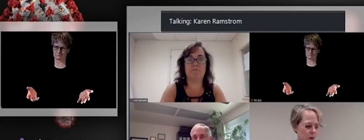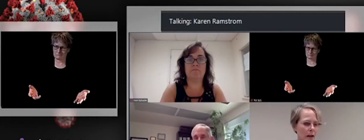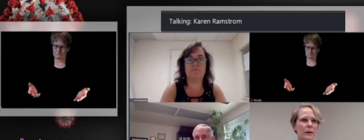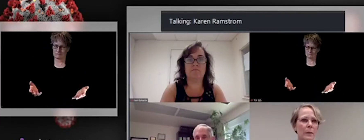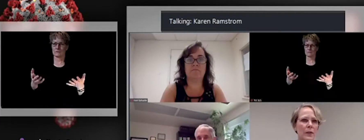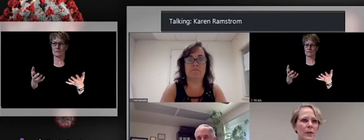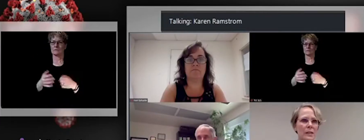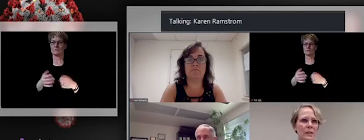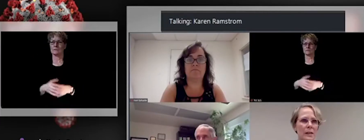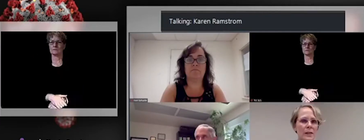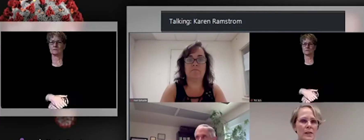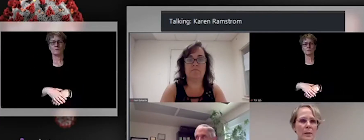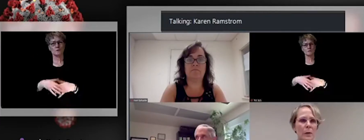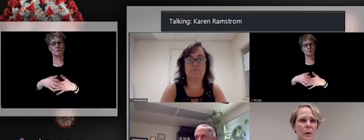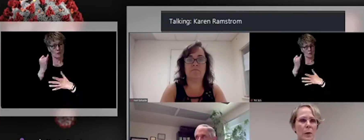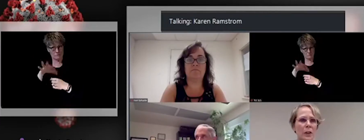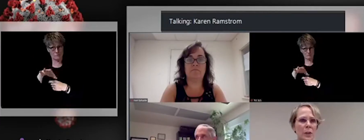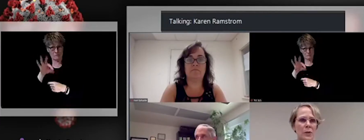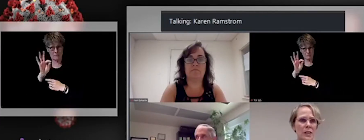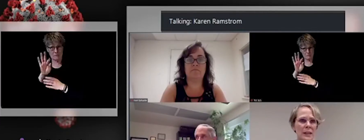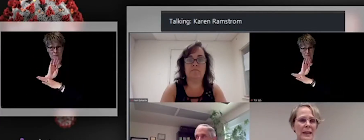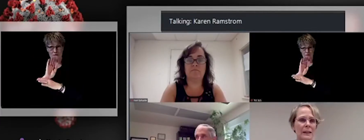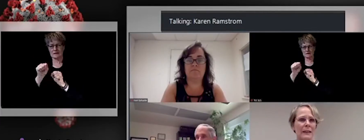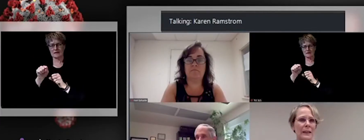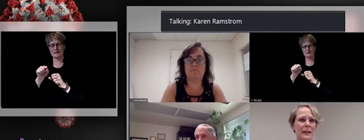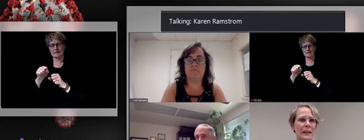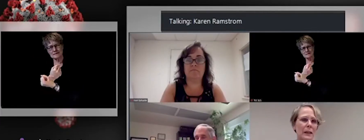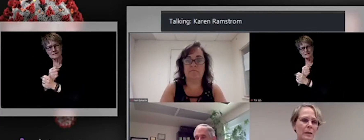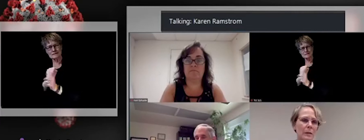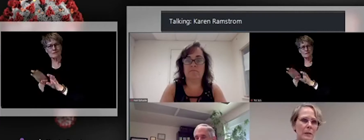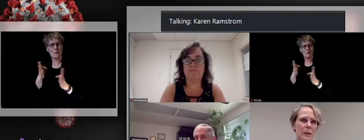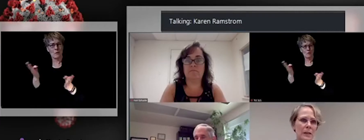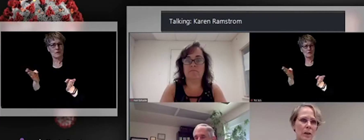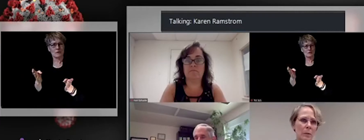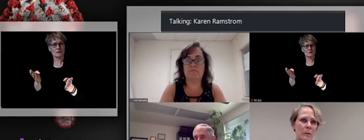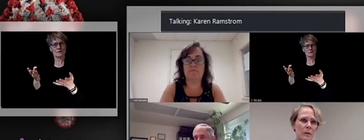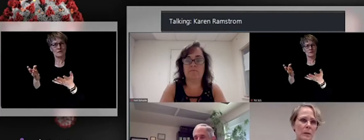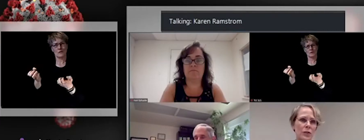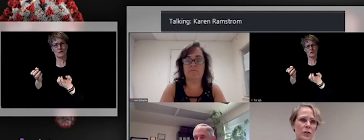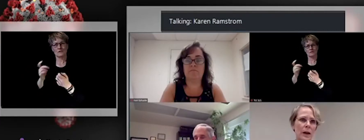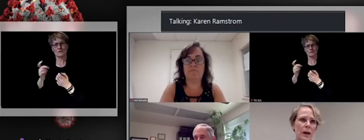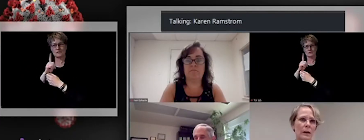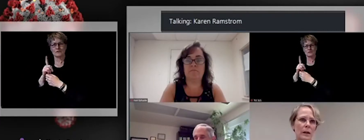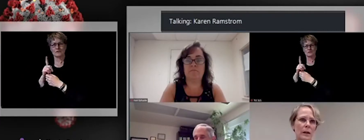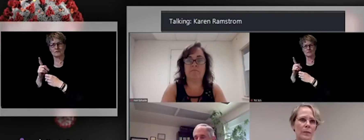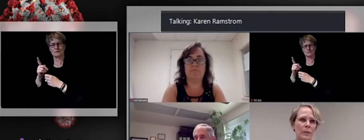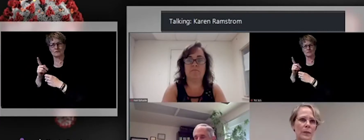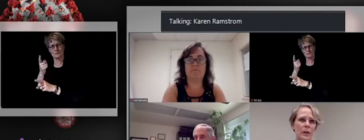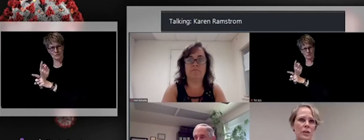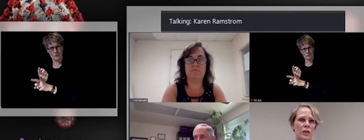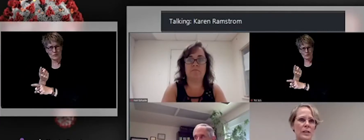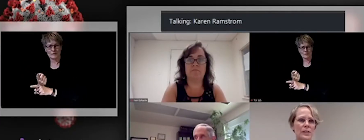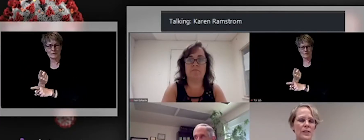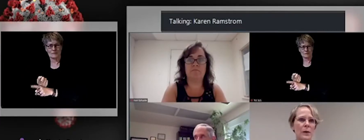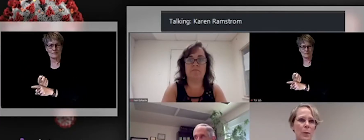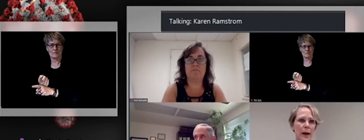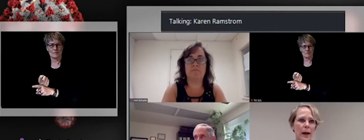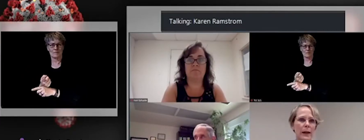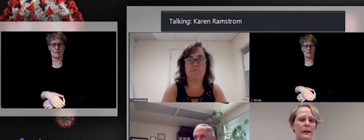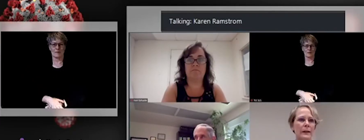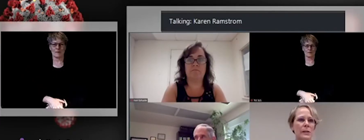do that at this time. We're pretty close to that and until the mid-July shut down statewide.